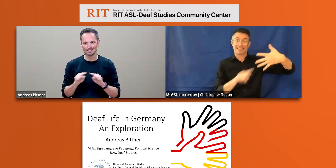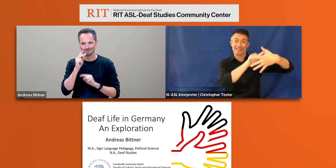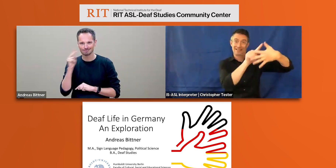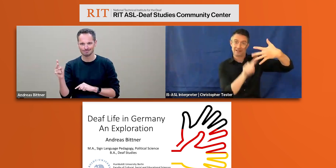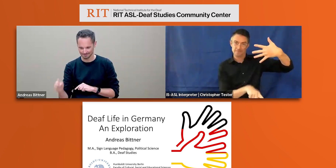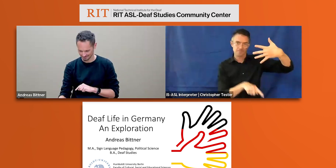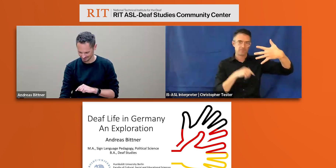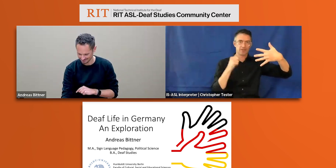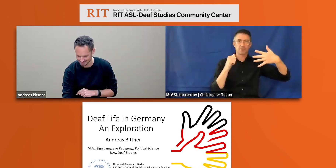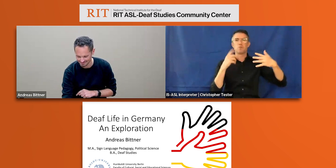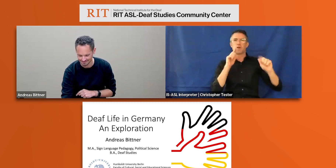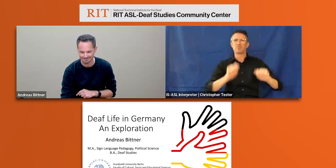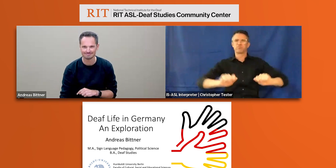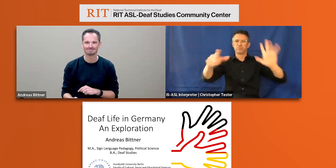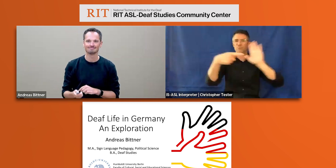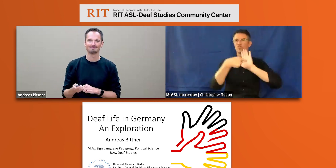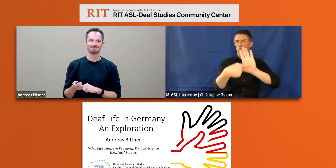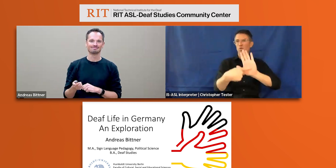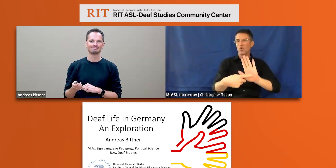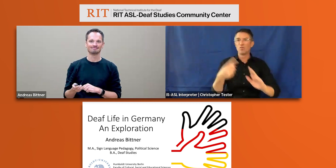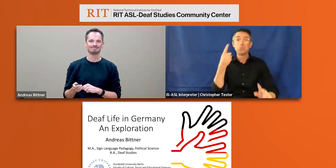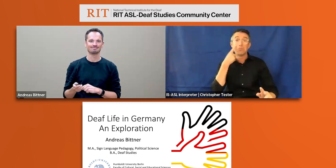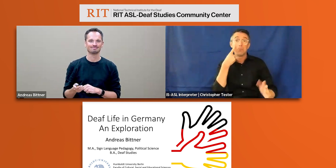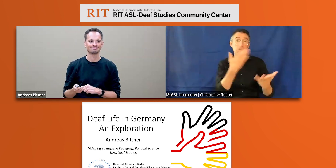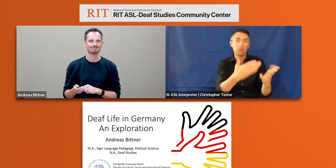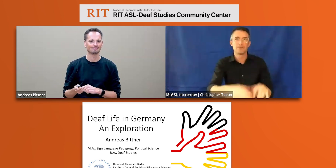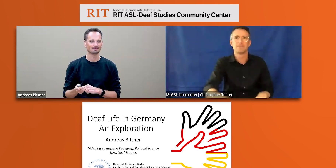but I do have 5 topics I'd like to cover today.